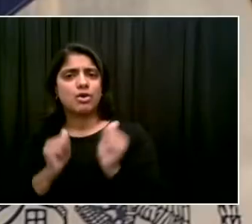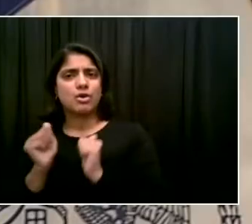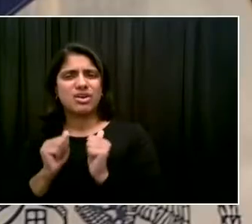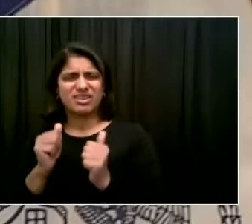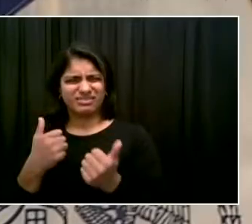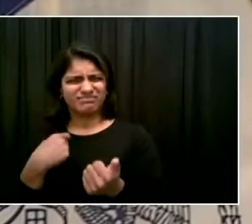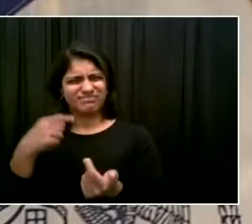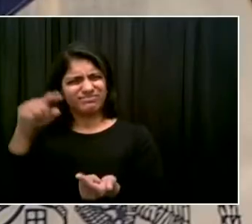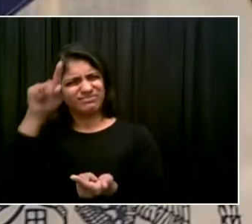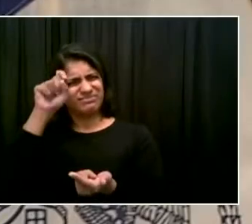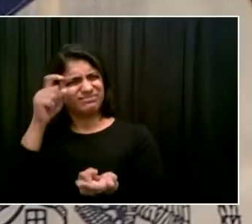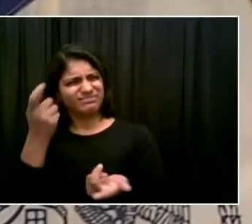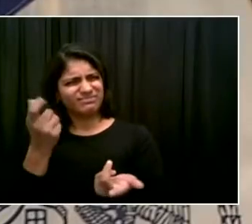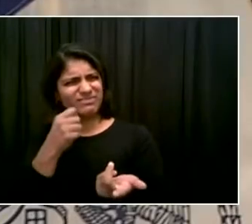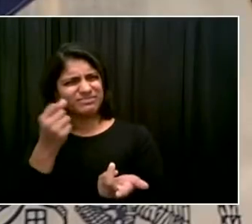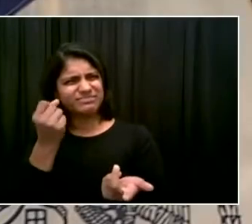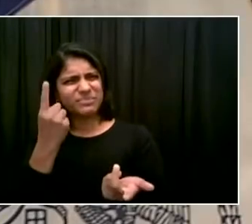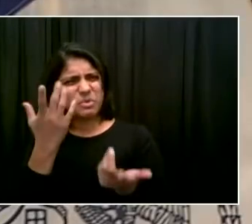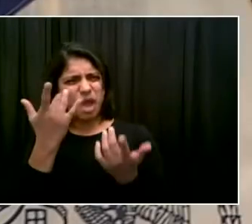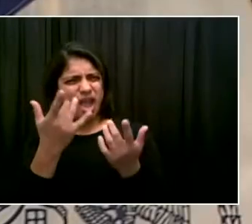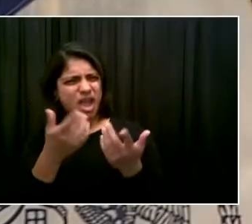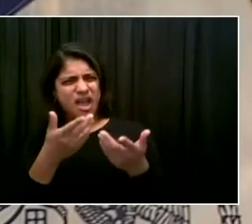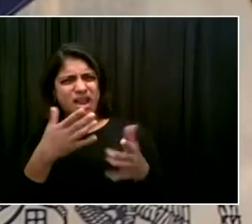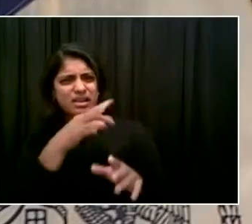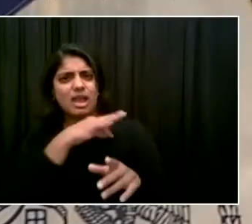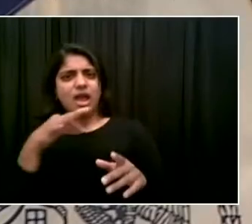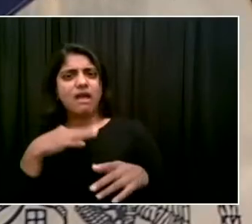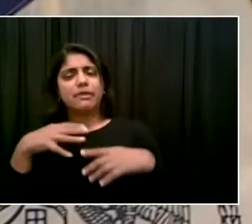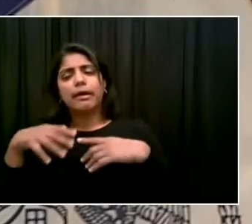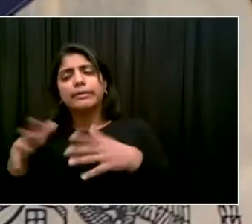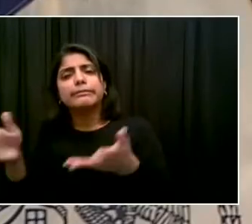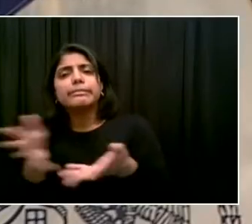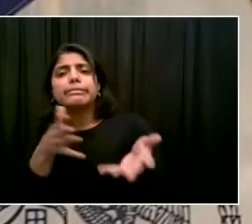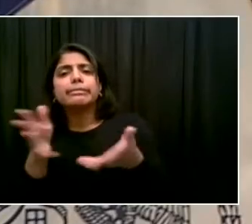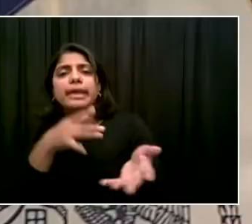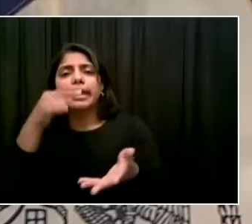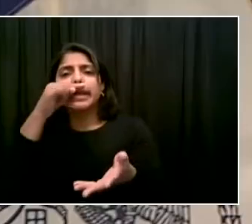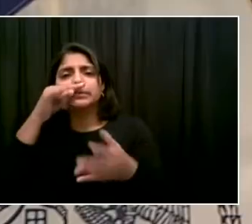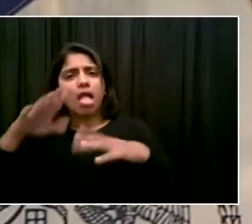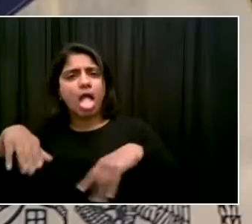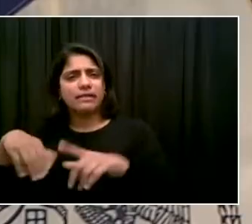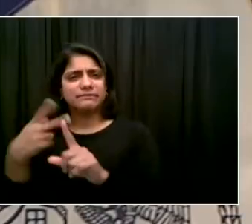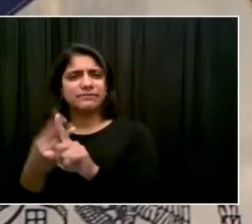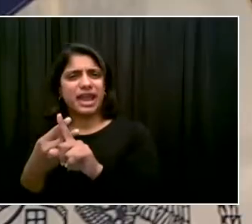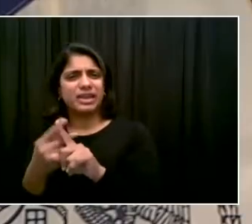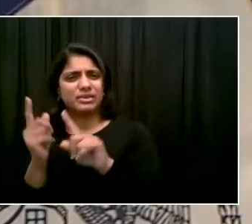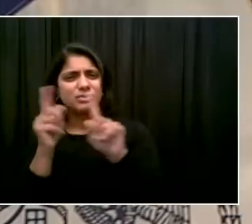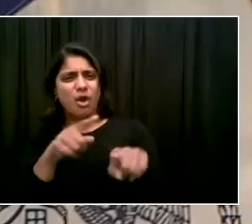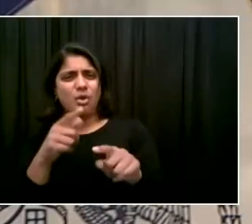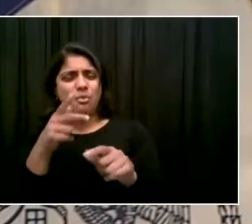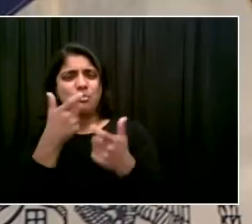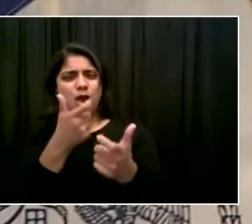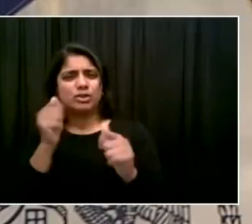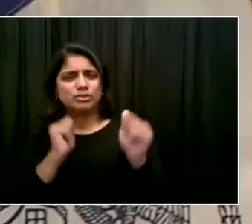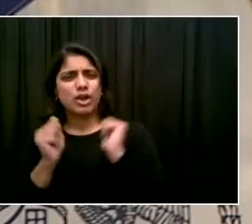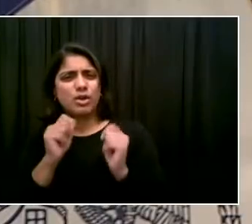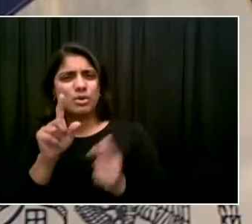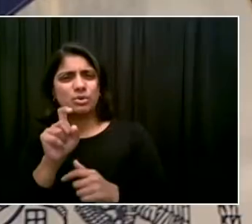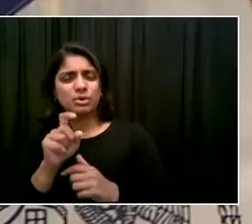SO WHAT IS THE POINT SCENE IT STARTS DECEMBER WE ARE NOT GIVING THAT CUSHION.